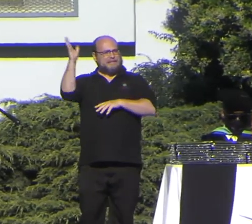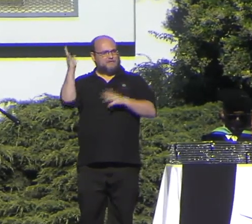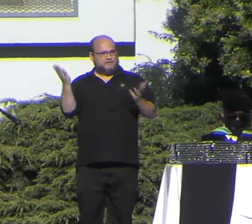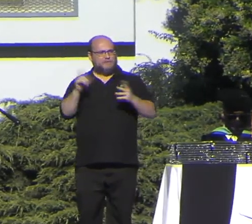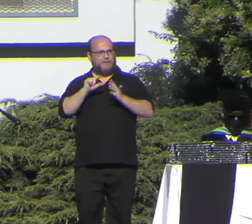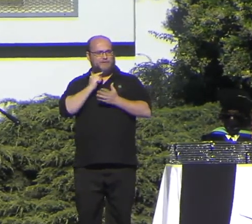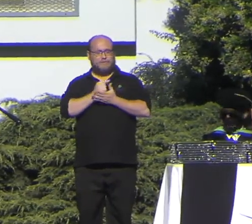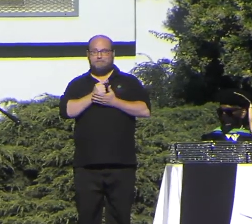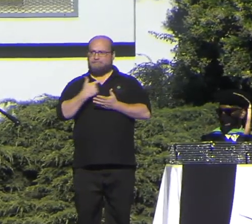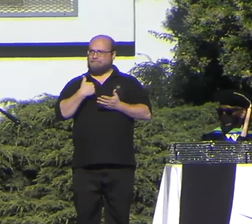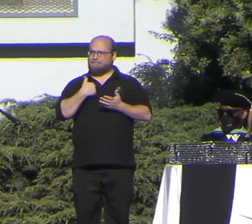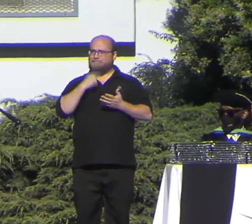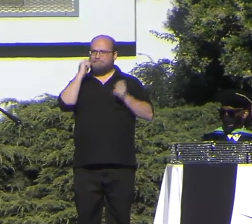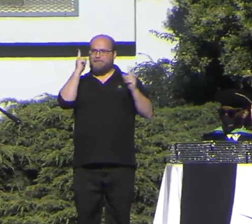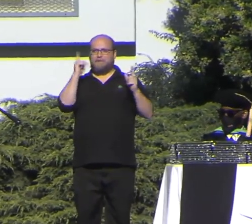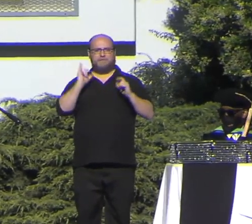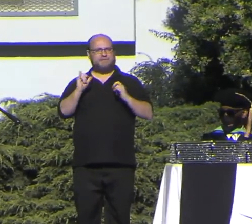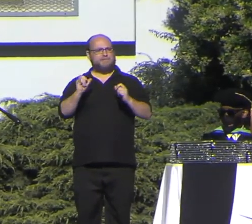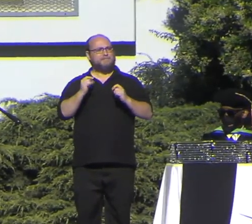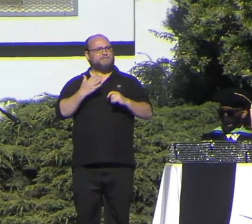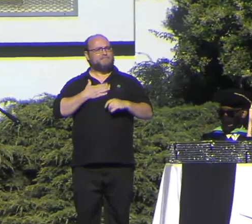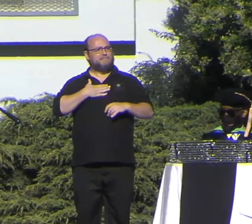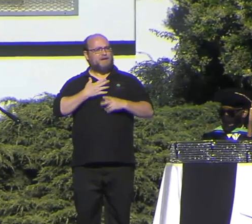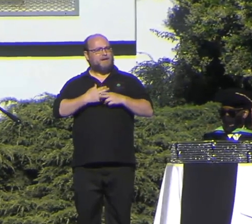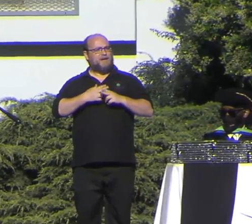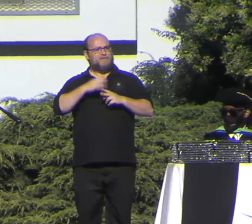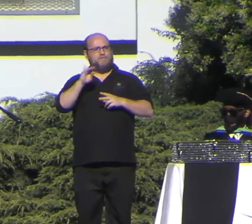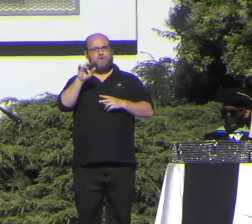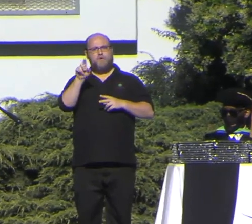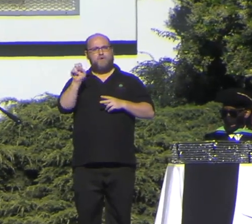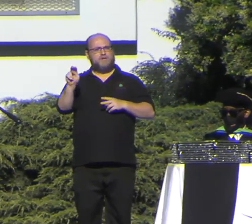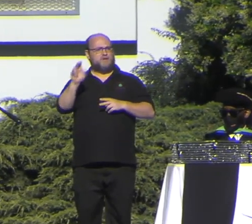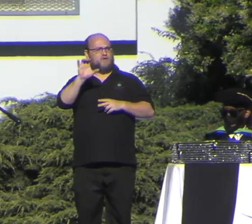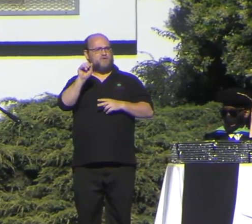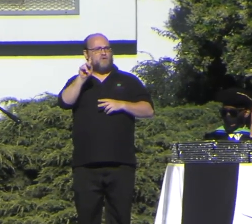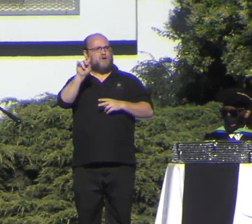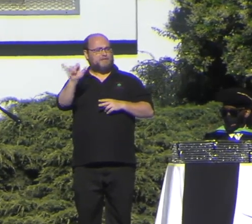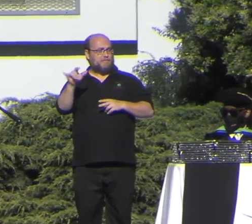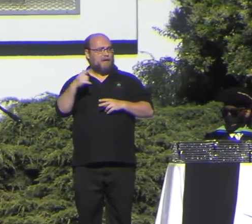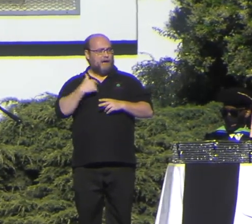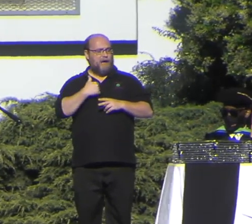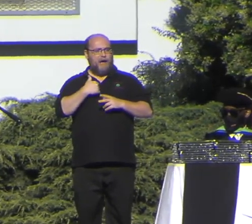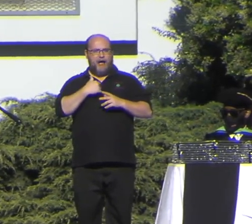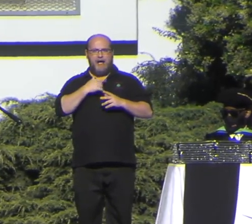For those who don't my name is Broden Crotty and while I can only speak from my own experience I hope many can relate.